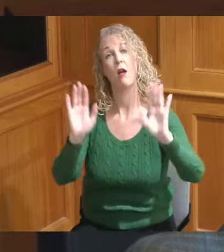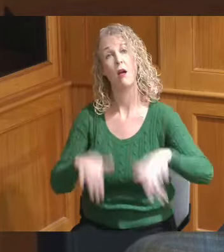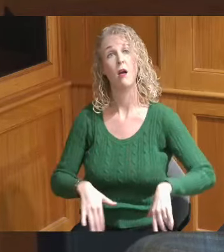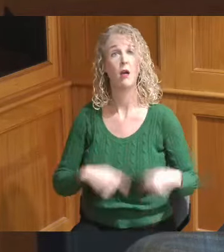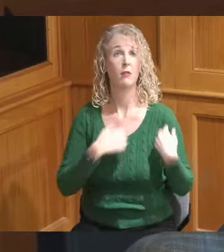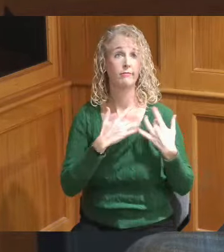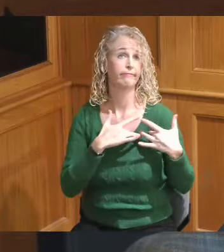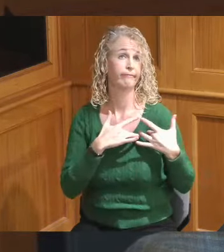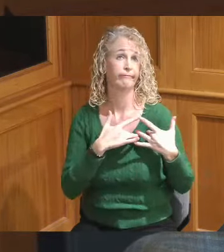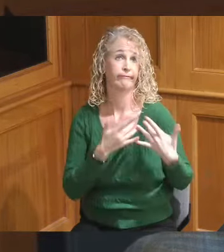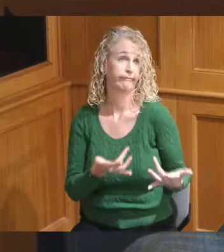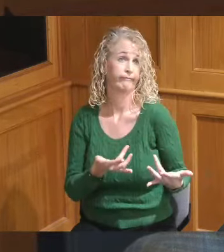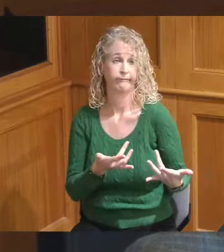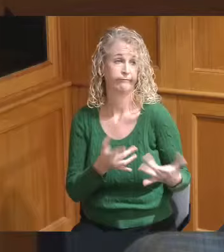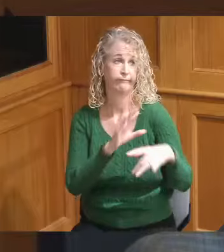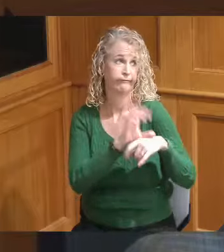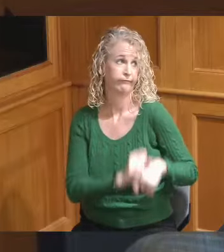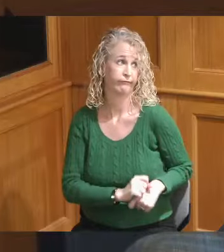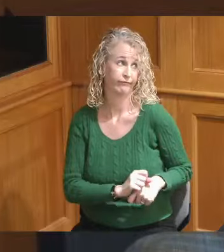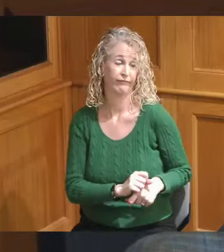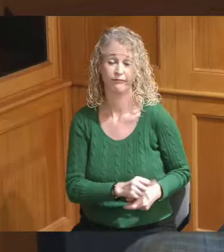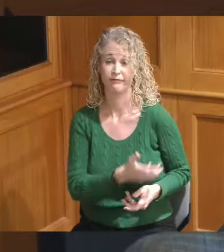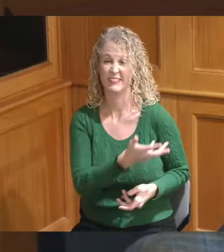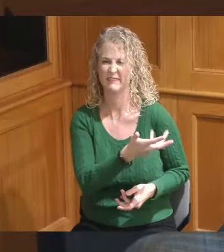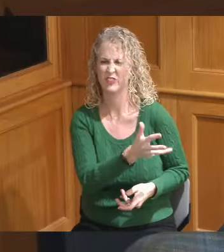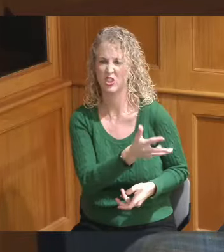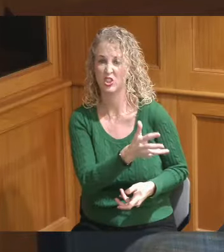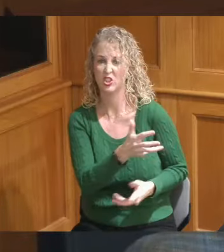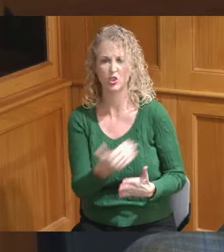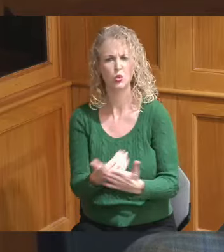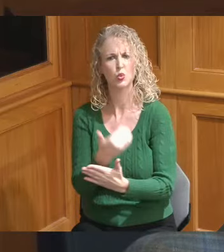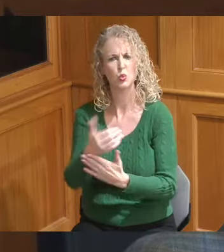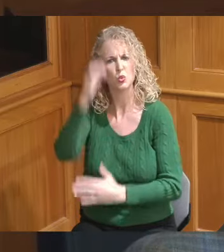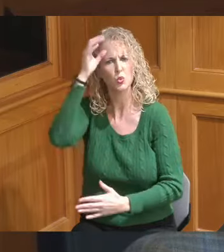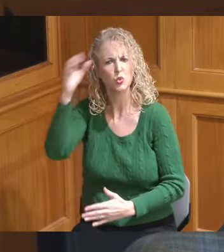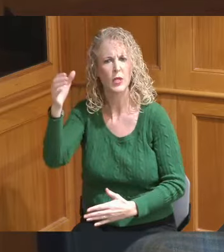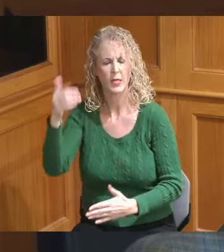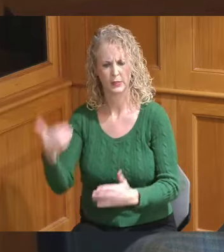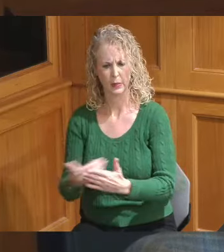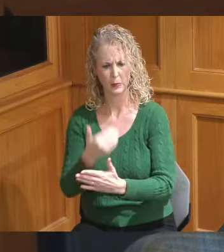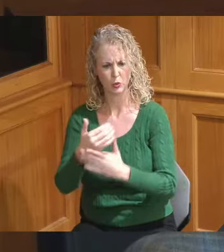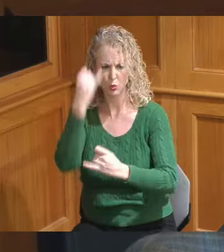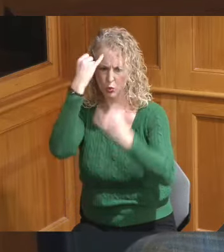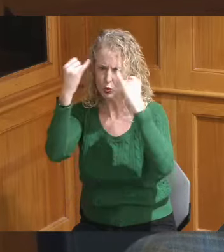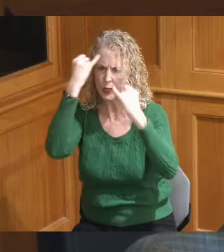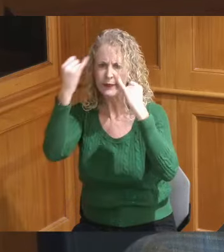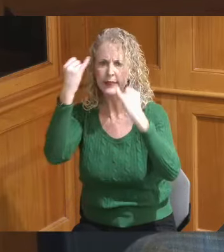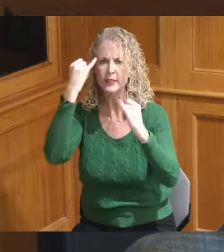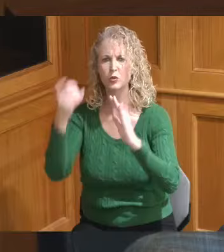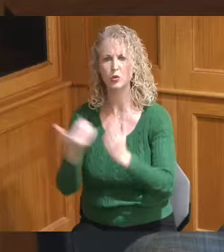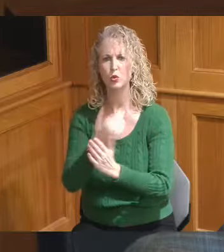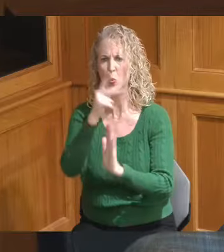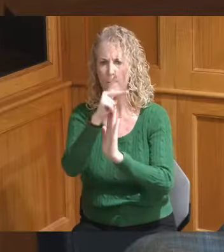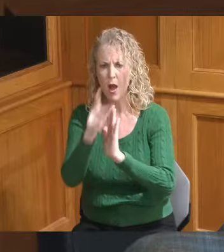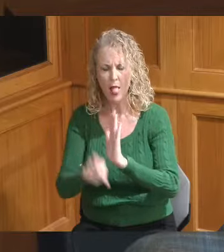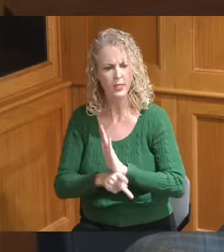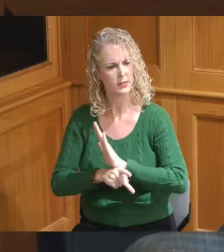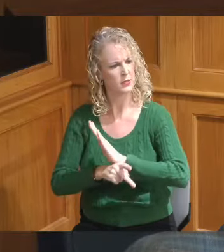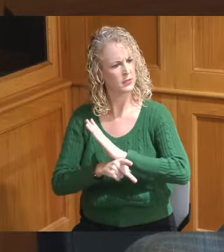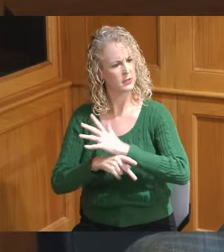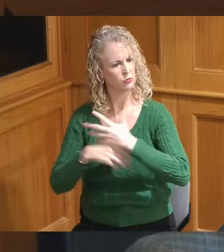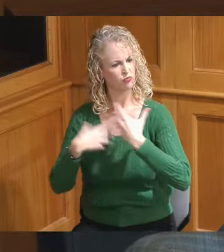the time." And we It's over. It's time for new concepts, new ideas, very strong negotiations,